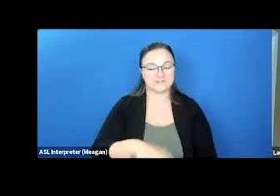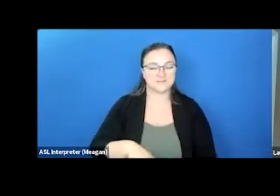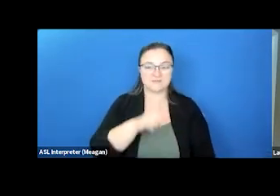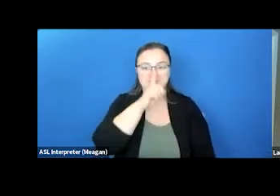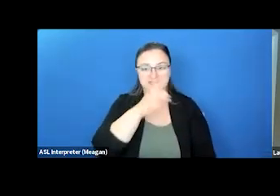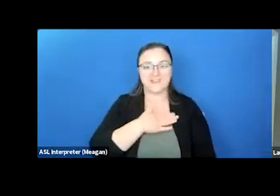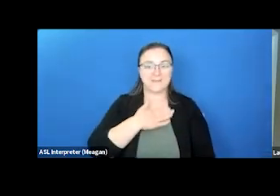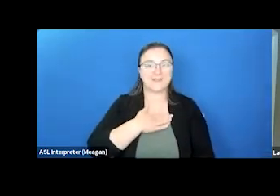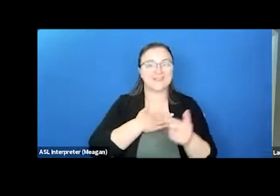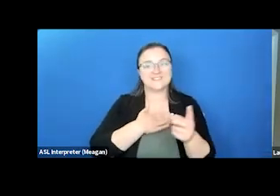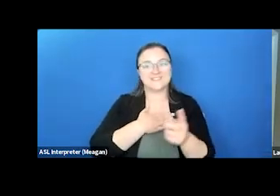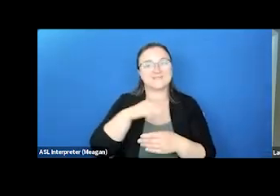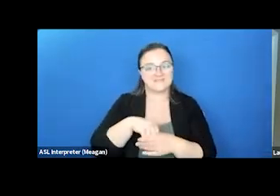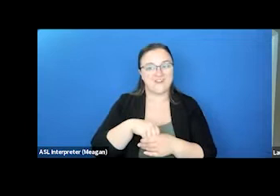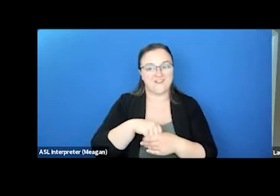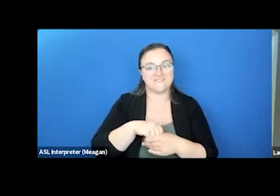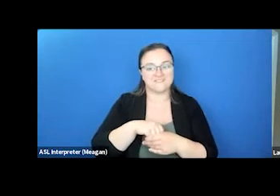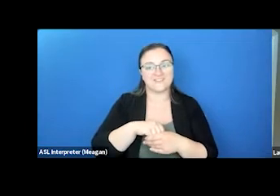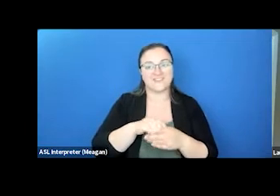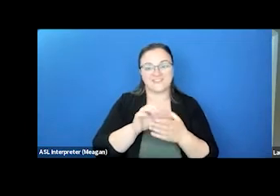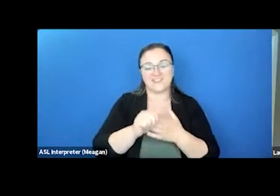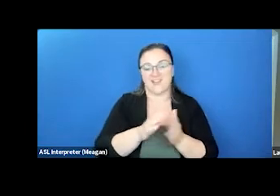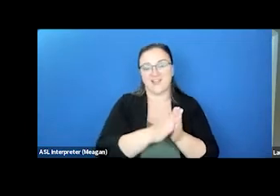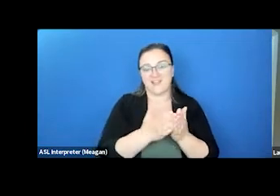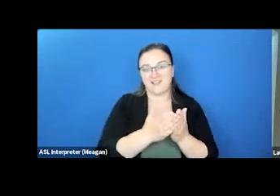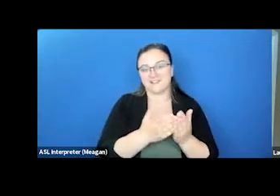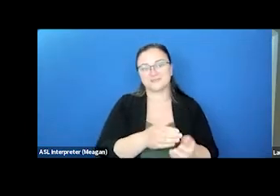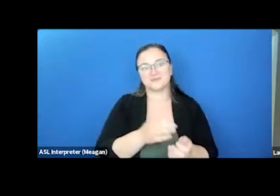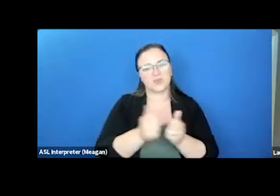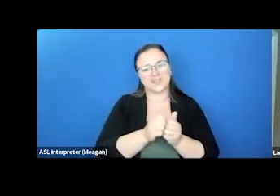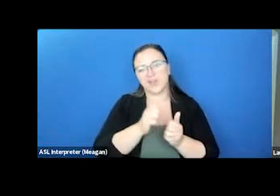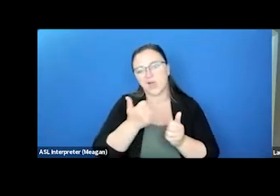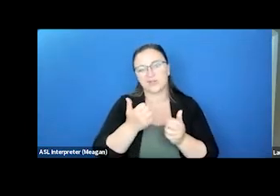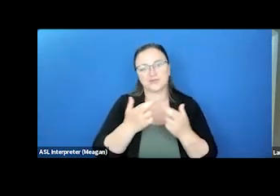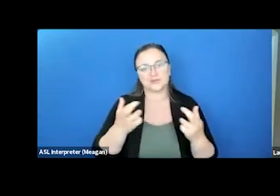this is a part of the resource of the guide along with so many other resources, both within the guide and at the end